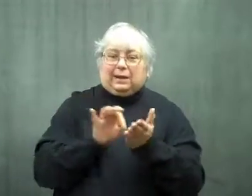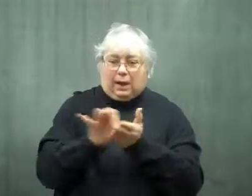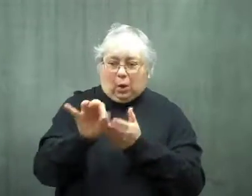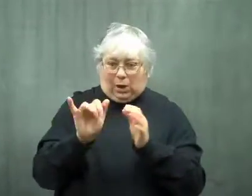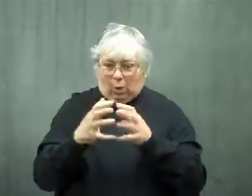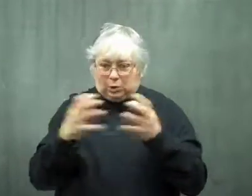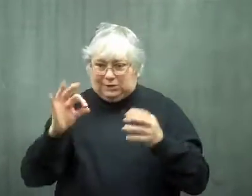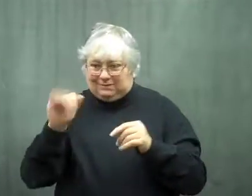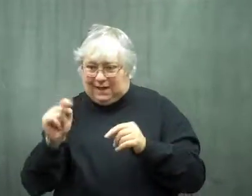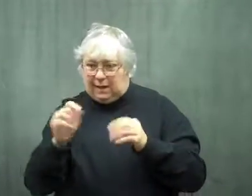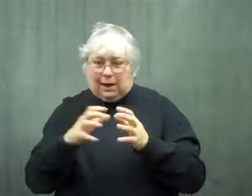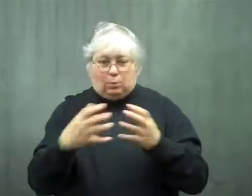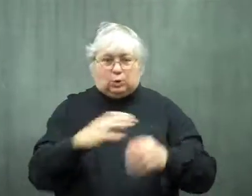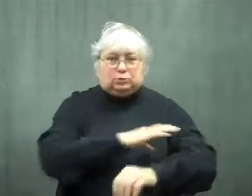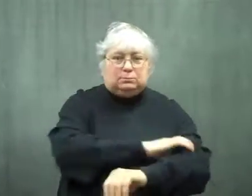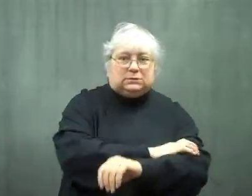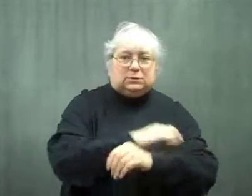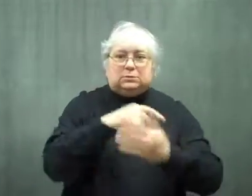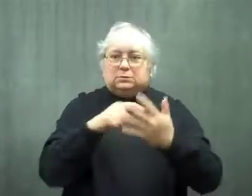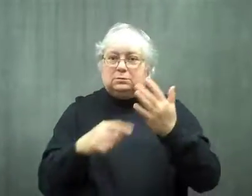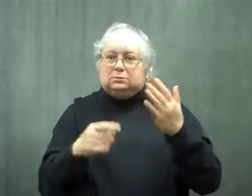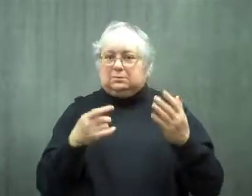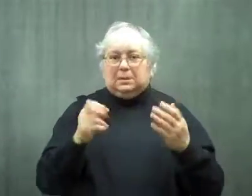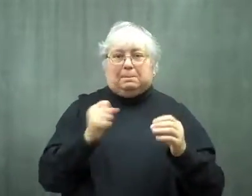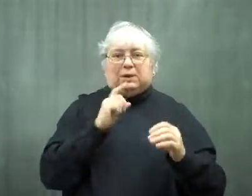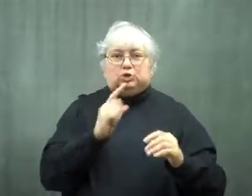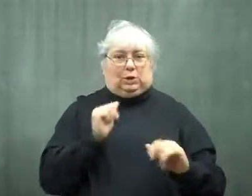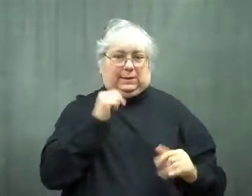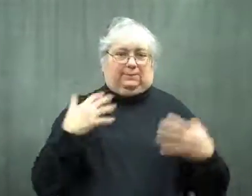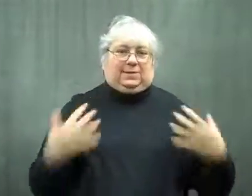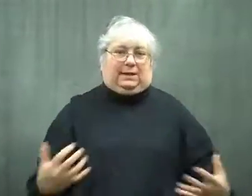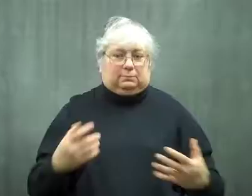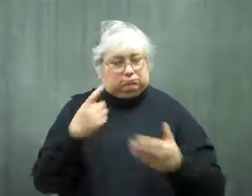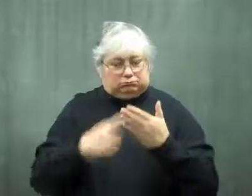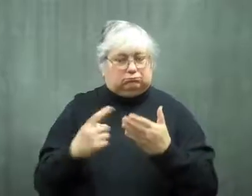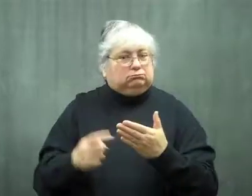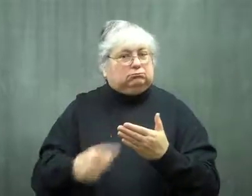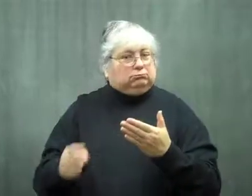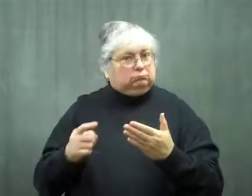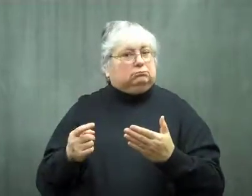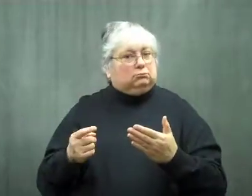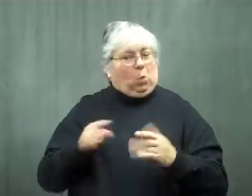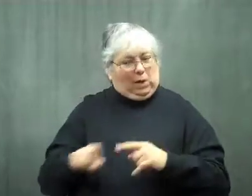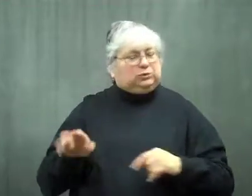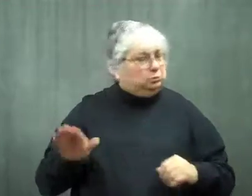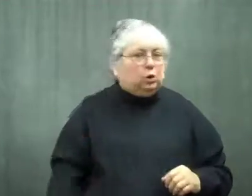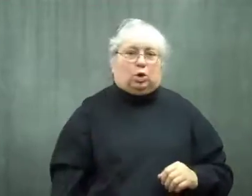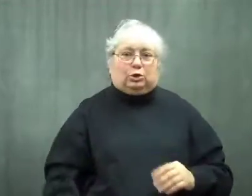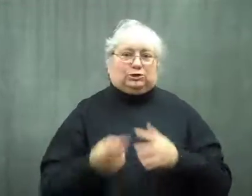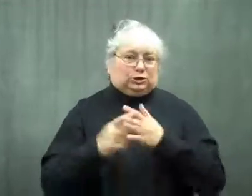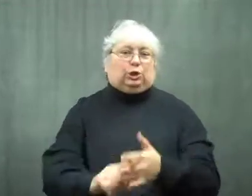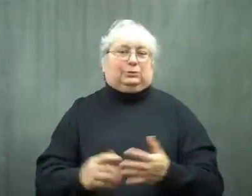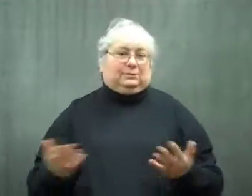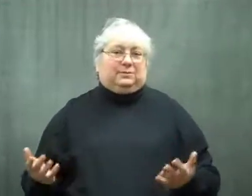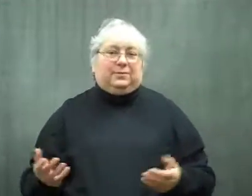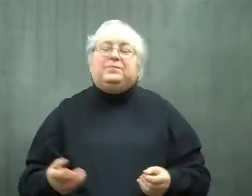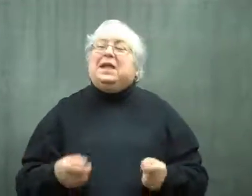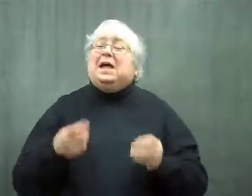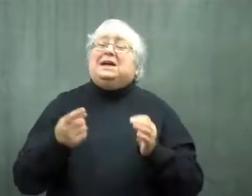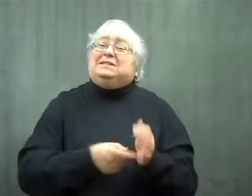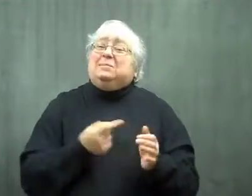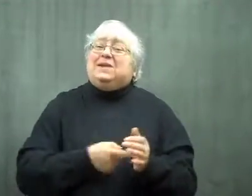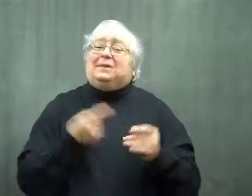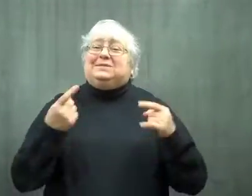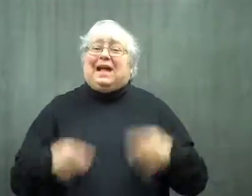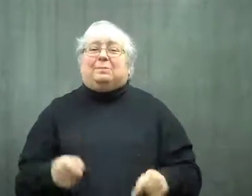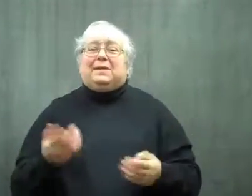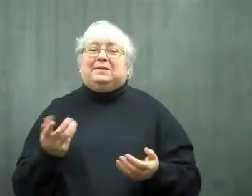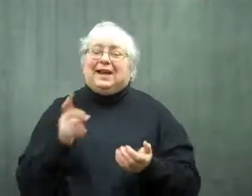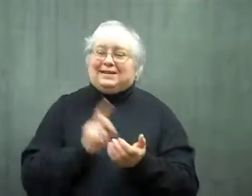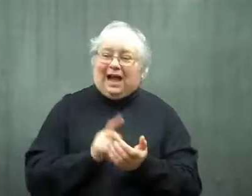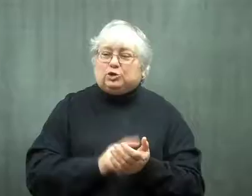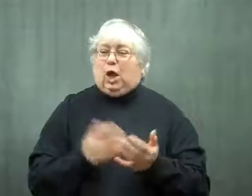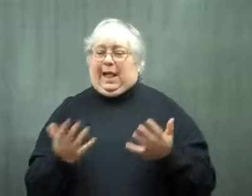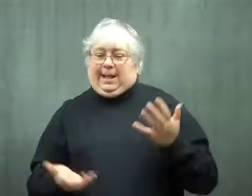This checks the proportion of fat to muscle and should start early.